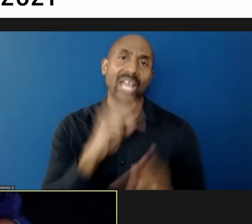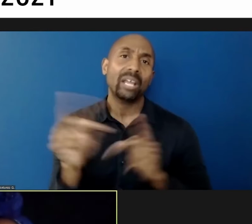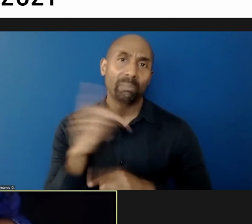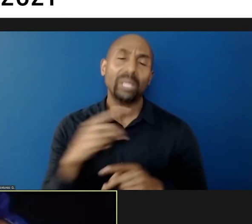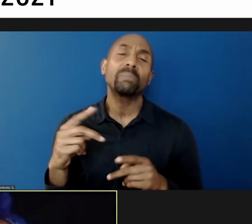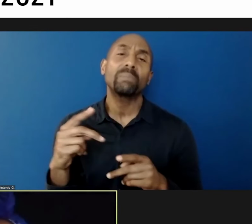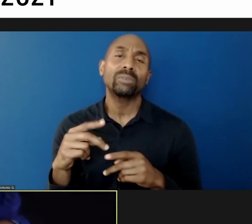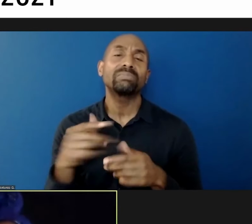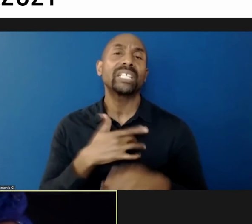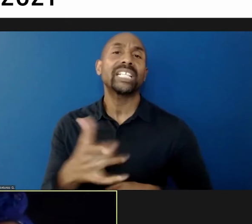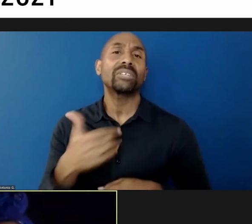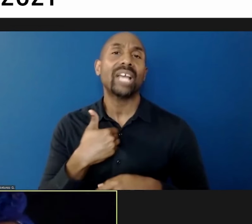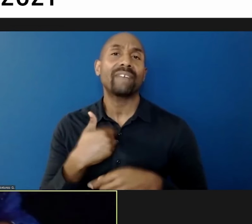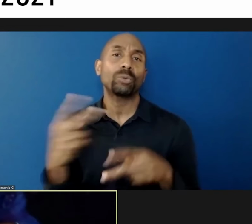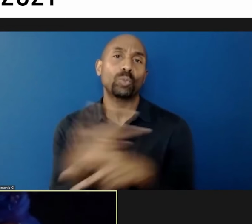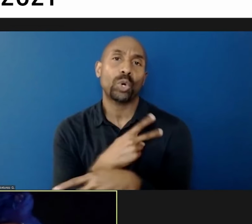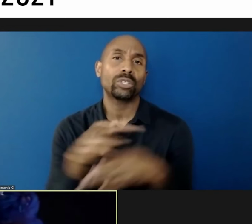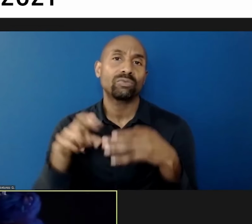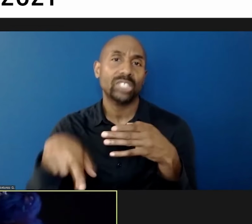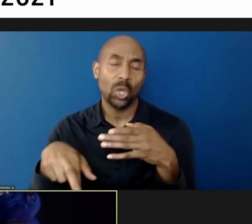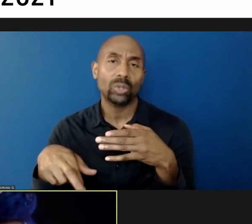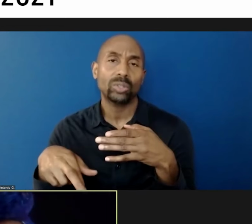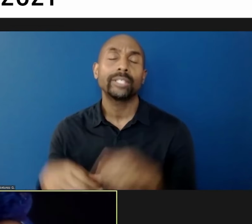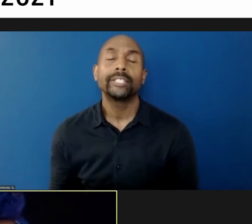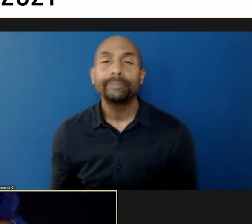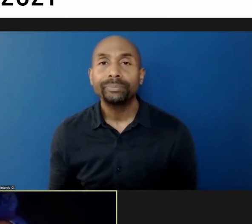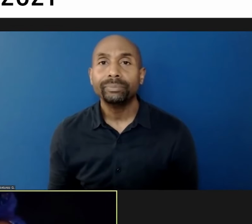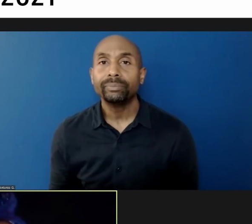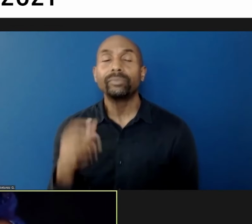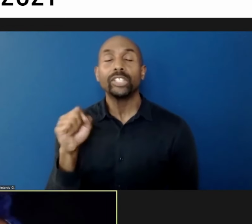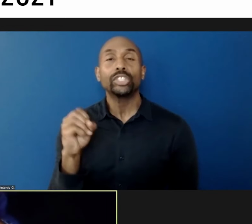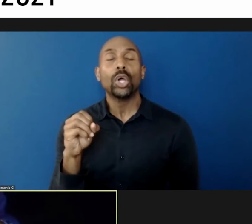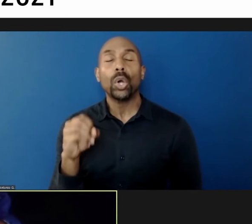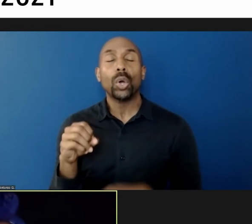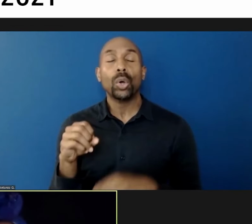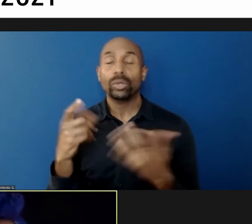that and even just sustaining that really difficult. So I think to address the root